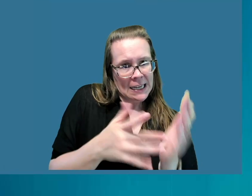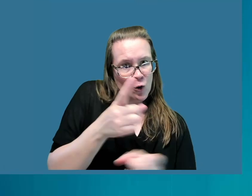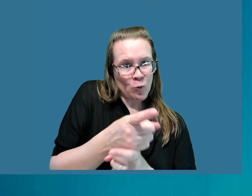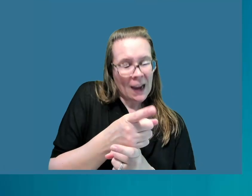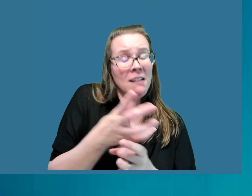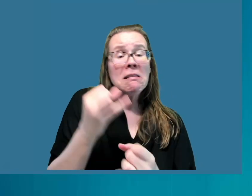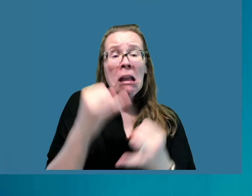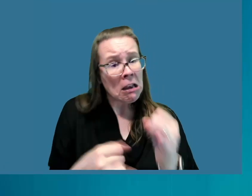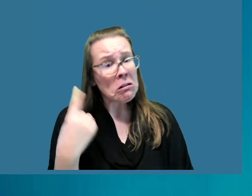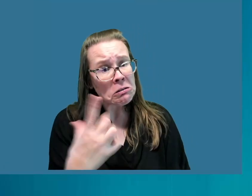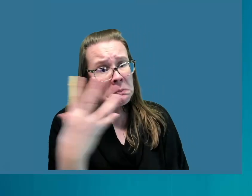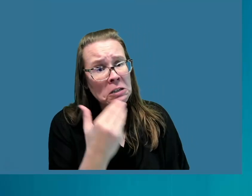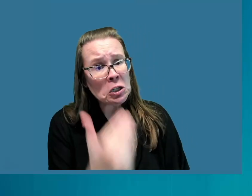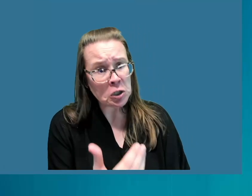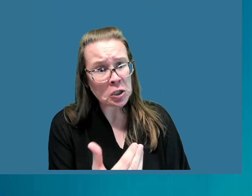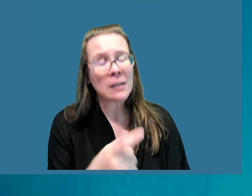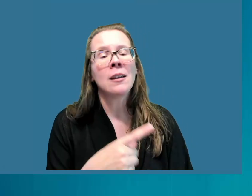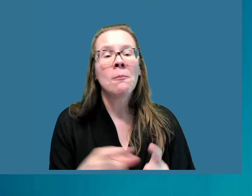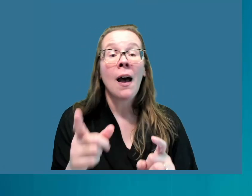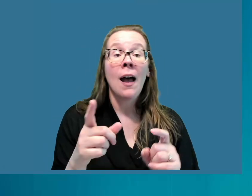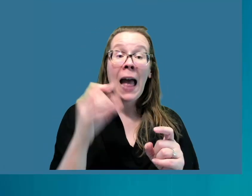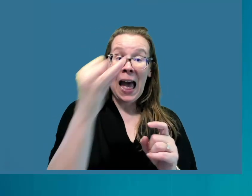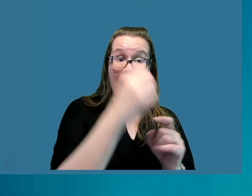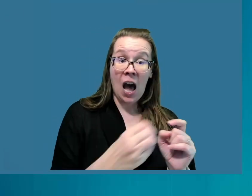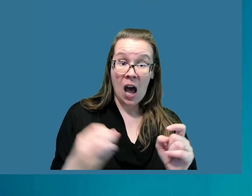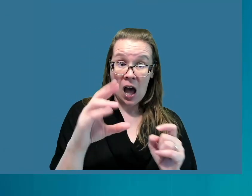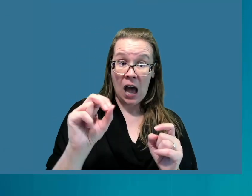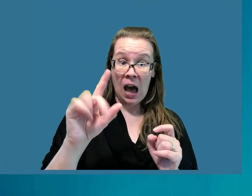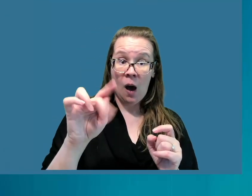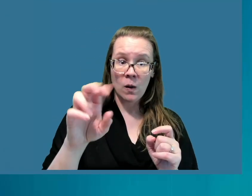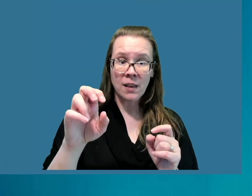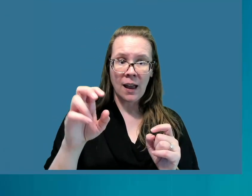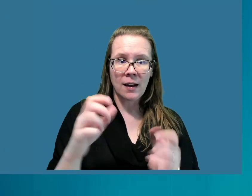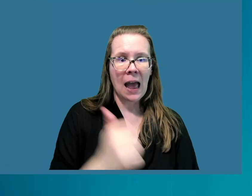technique of filling was right, and she was able to get the outline to be smooth. But if you do